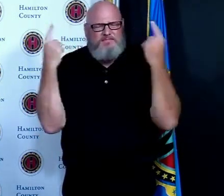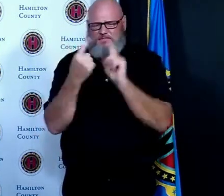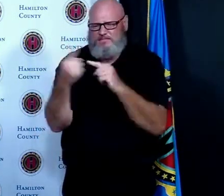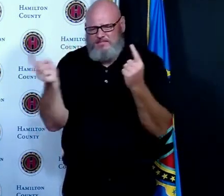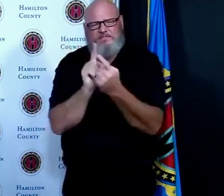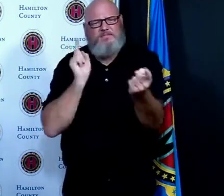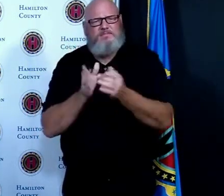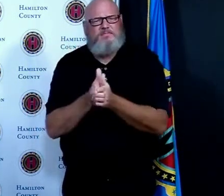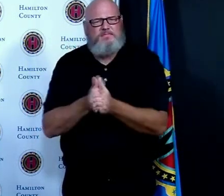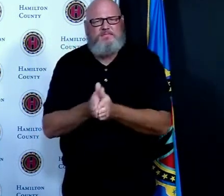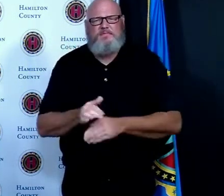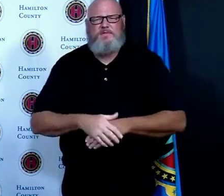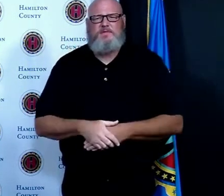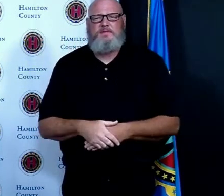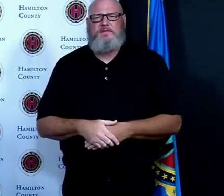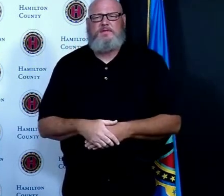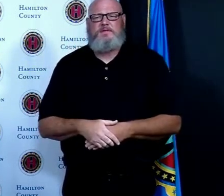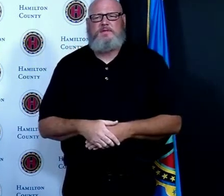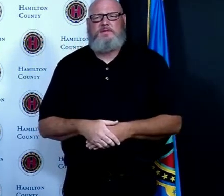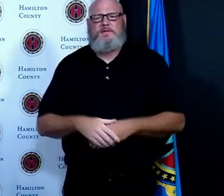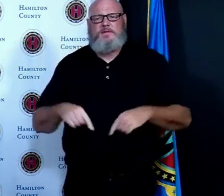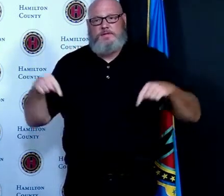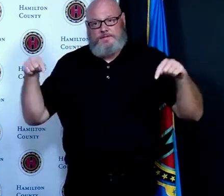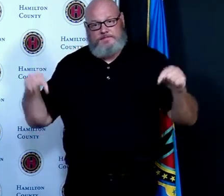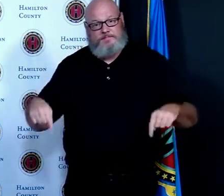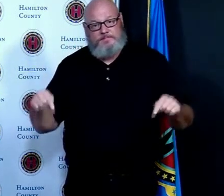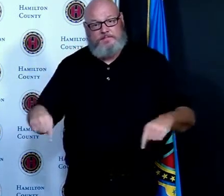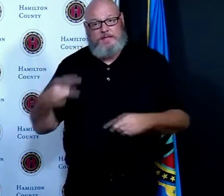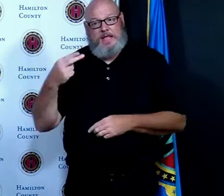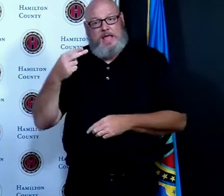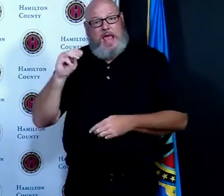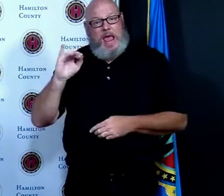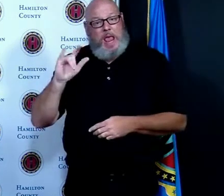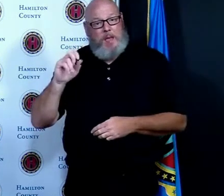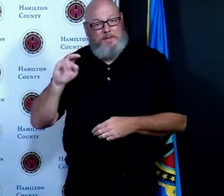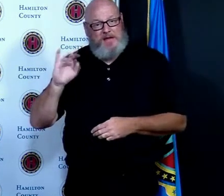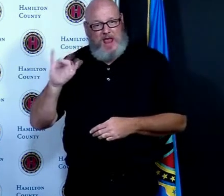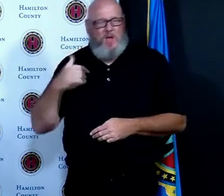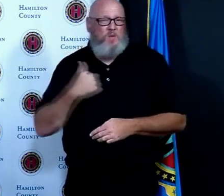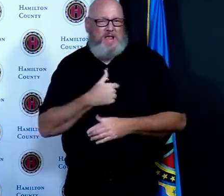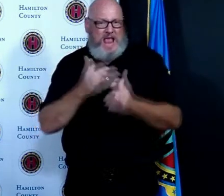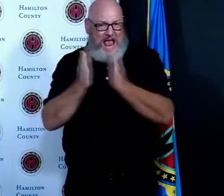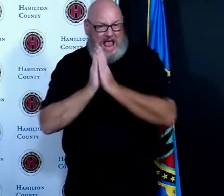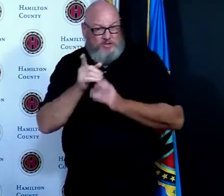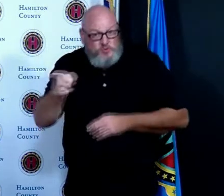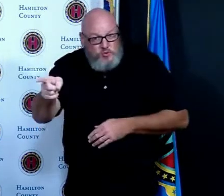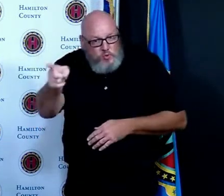continue to keep sick at home social distance wash your hands and please continue to wear your masks